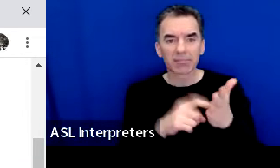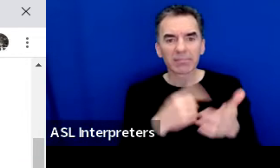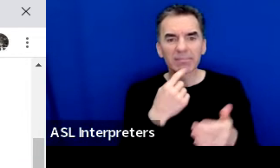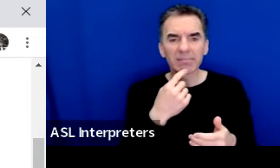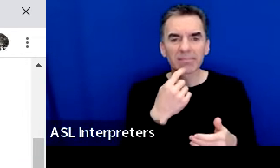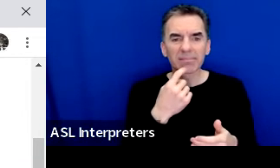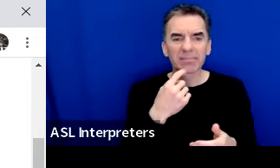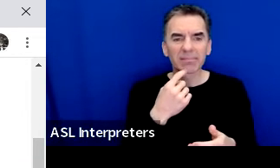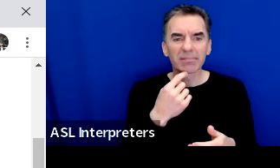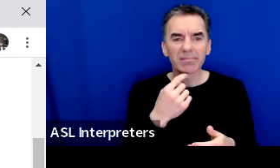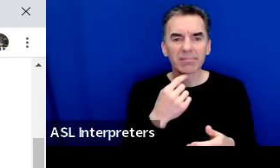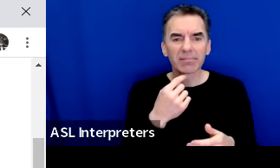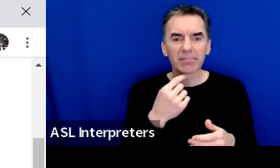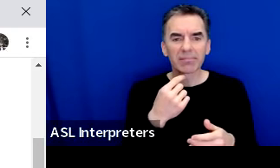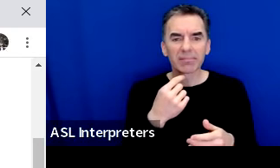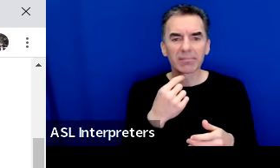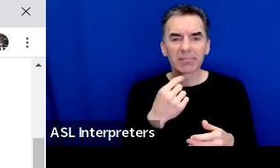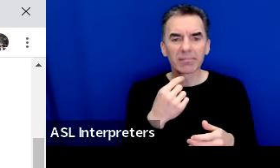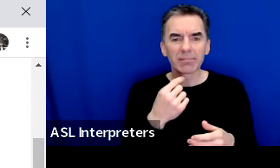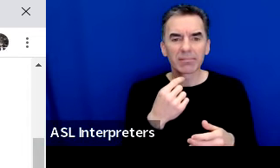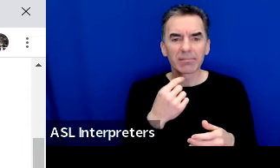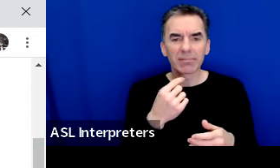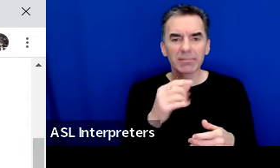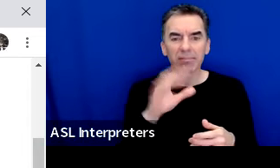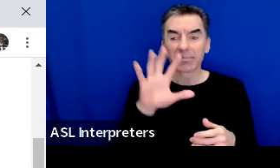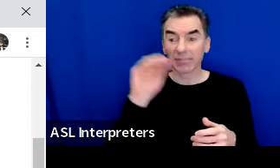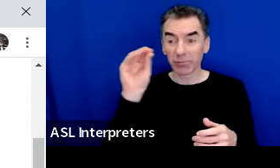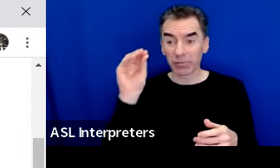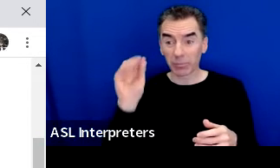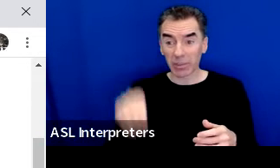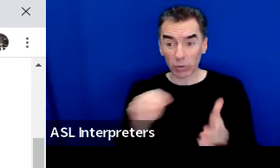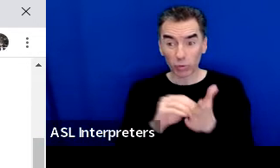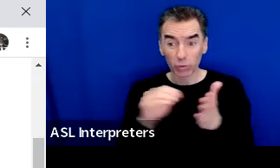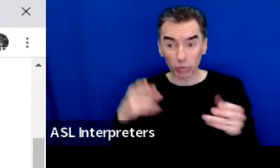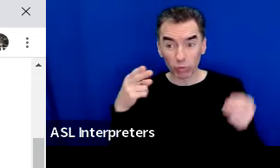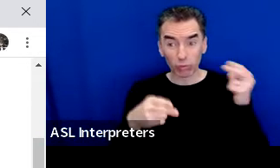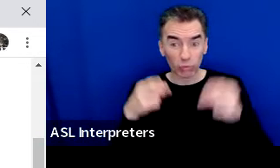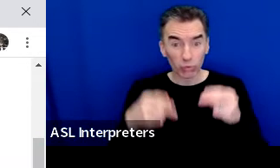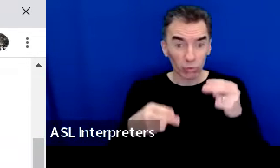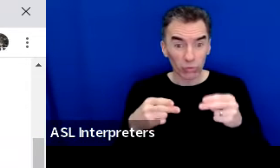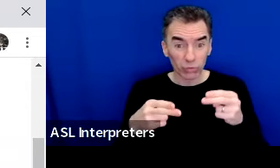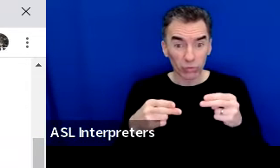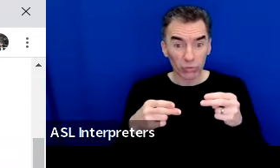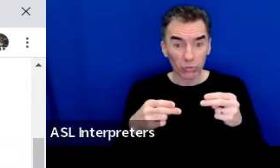Is this percent larger for students who play an intramural sports? 147 of the 272 students.